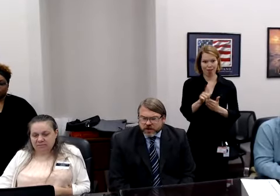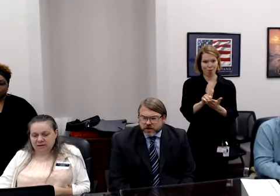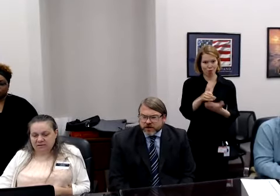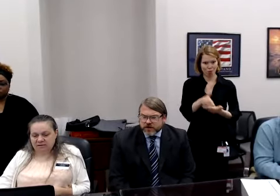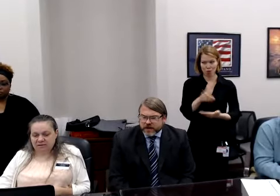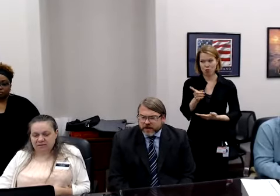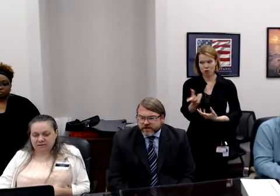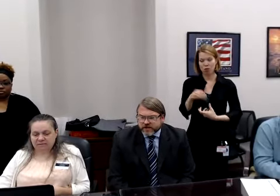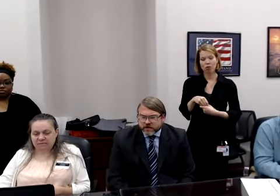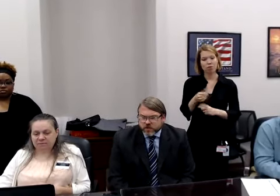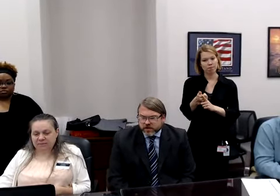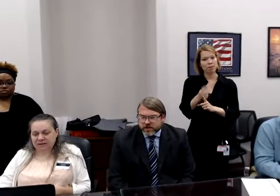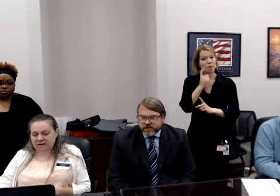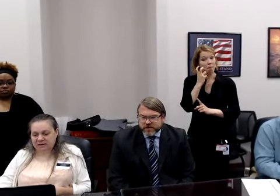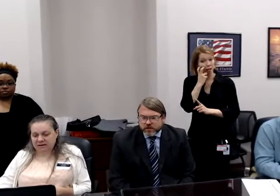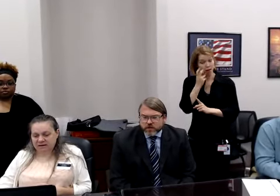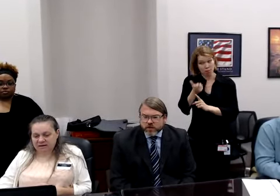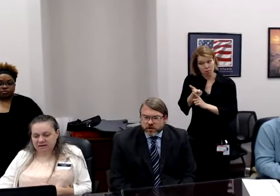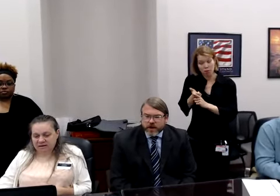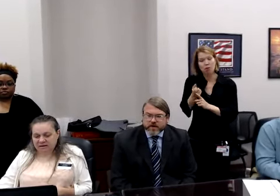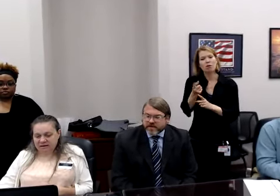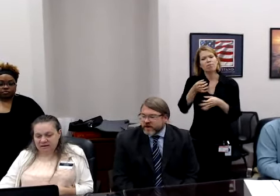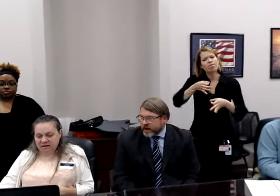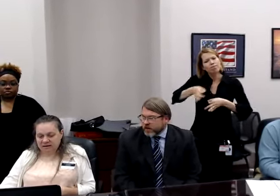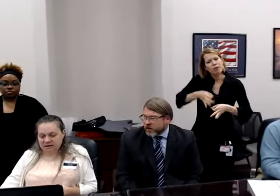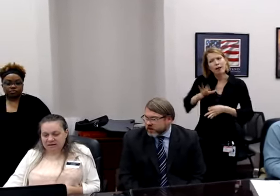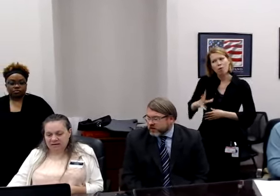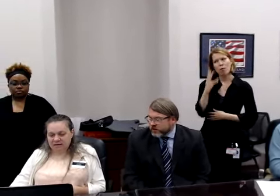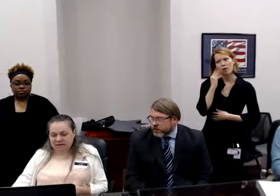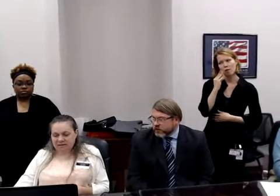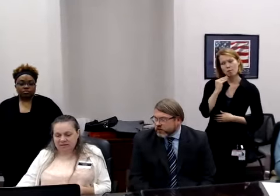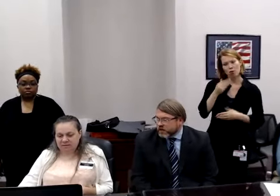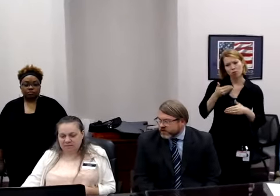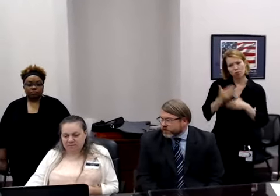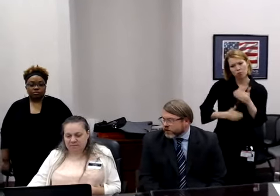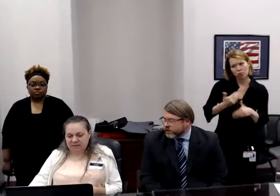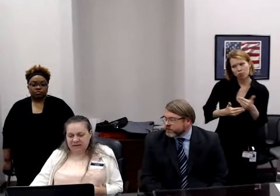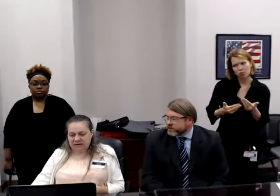Shelbi, could you tell us what this new Remote Absentee Marking Tool means for you?